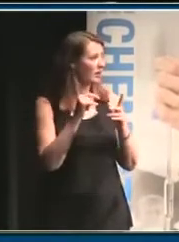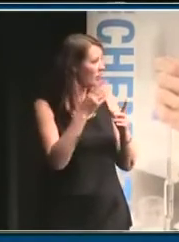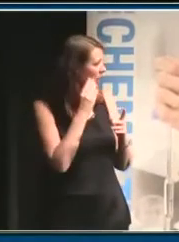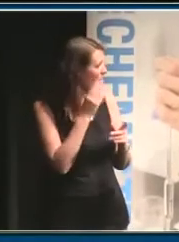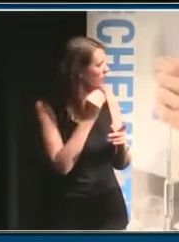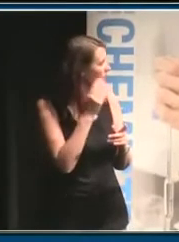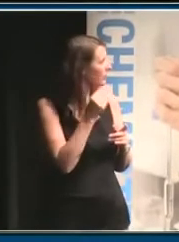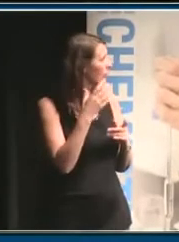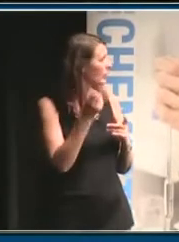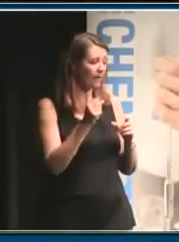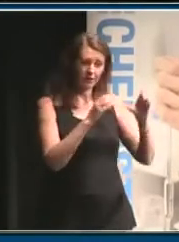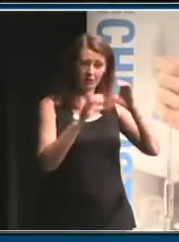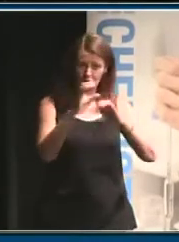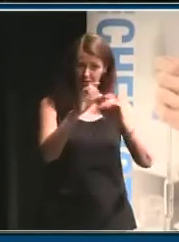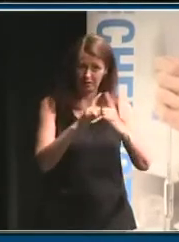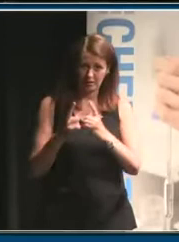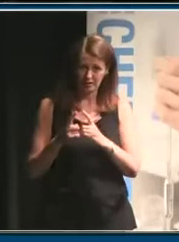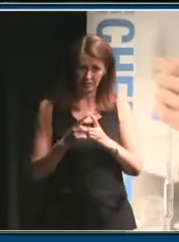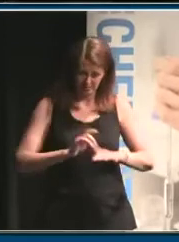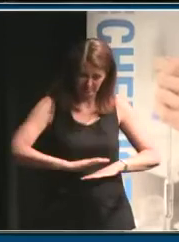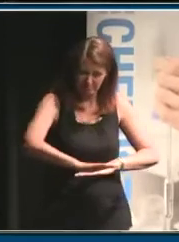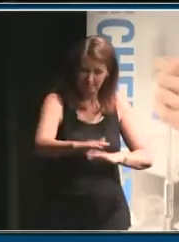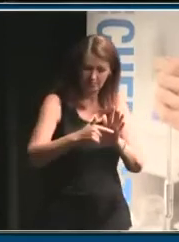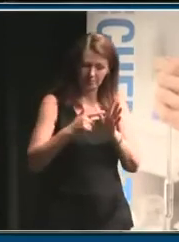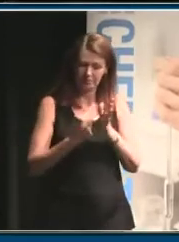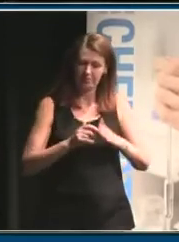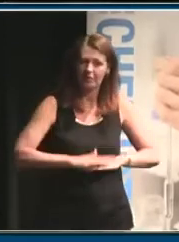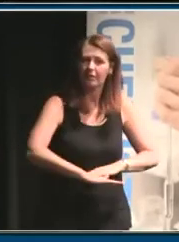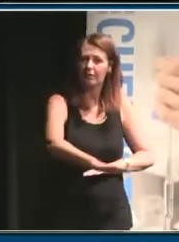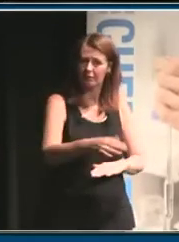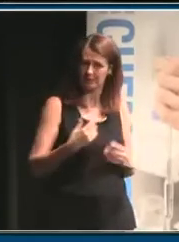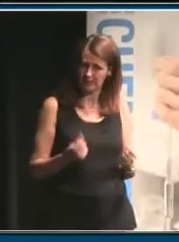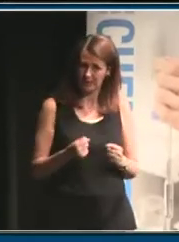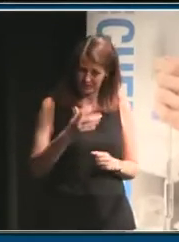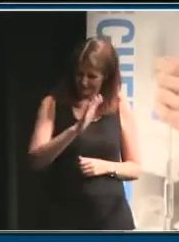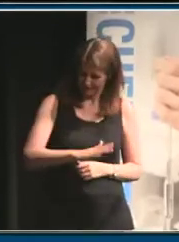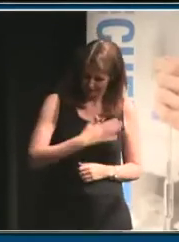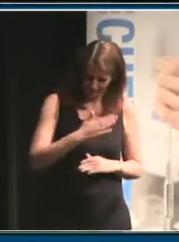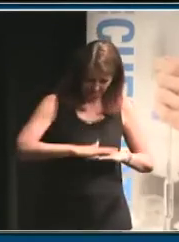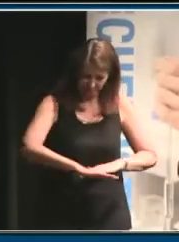We have construction material. Asphalt you know something as interesting as asphalt. In